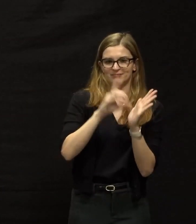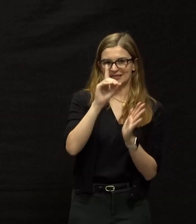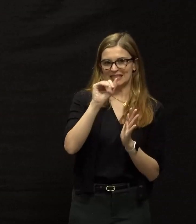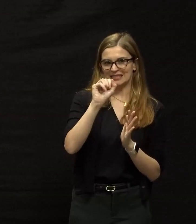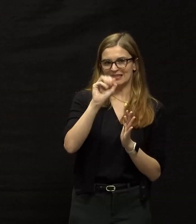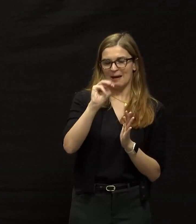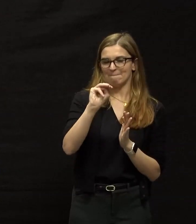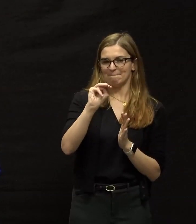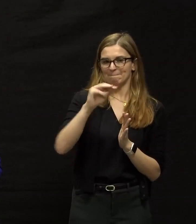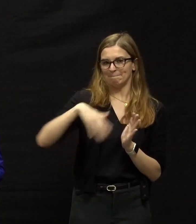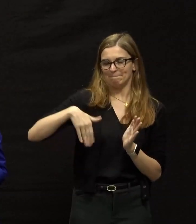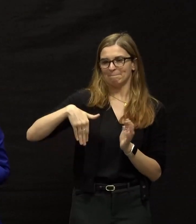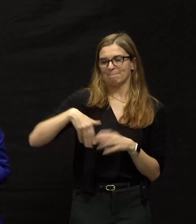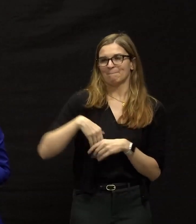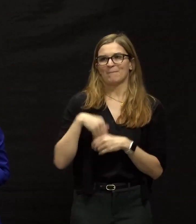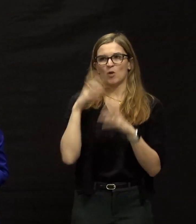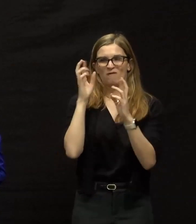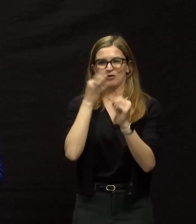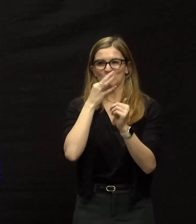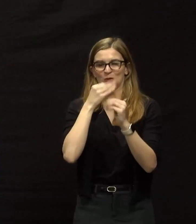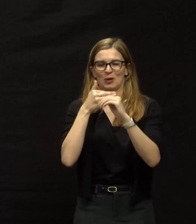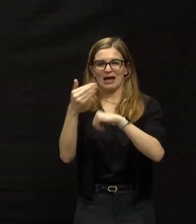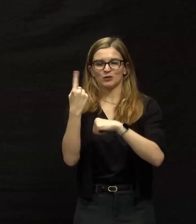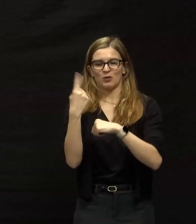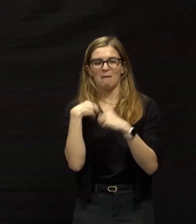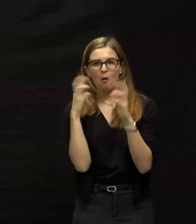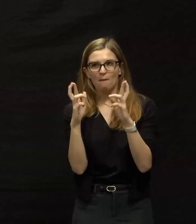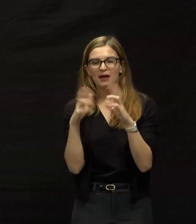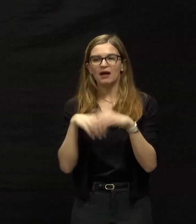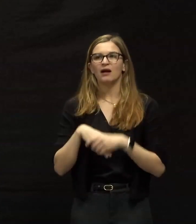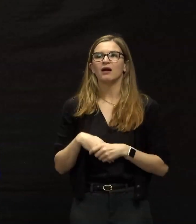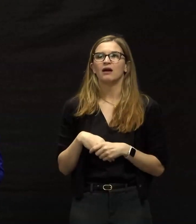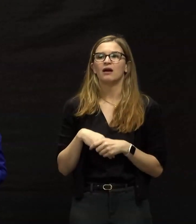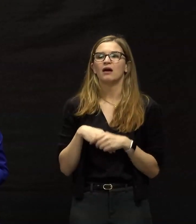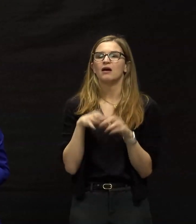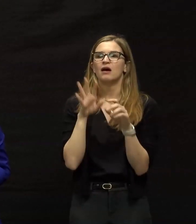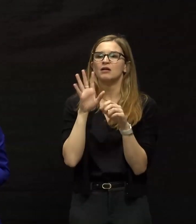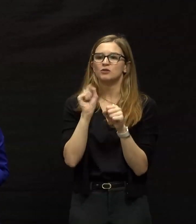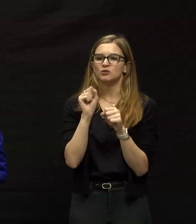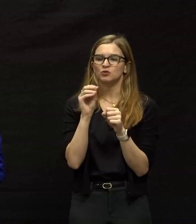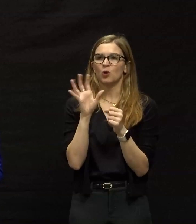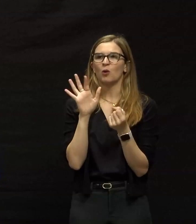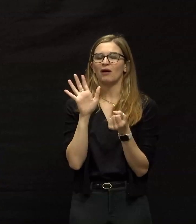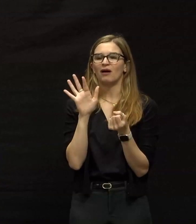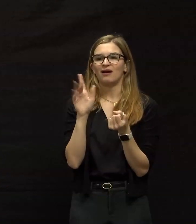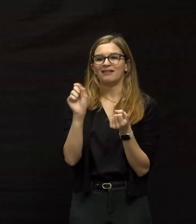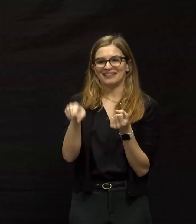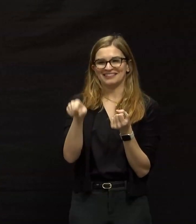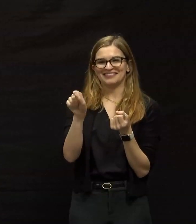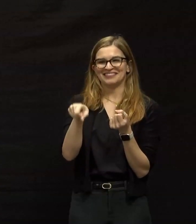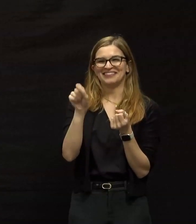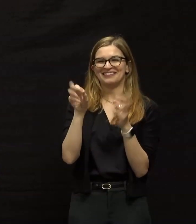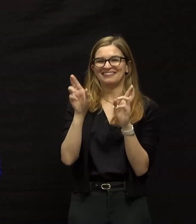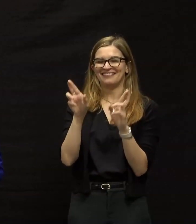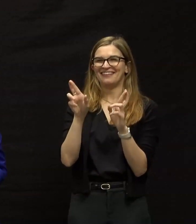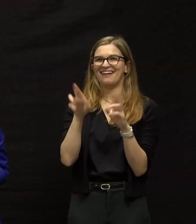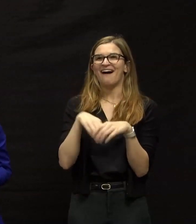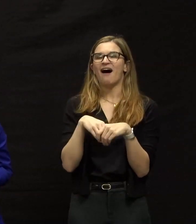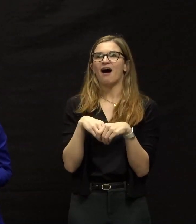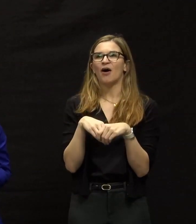when it comes to language deprivation yet. The DSM doesn't acknowledge that. Hopefully in the next one it will be included. But we, yeah, off hopefully,